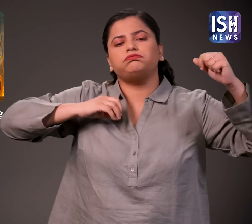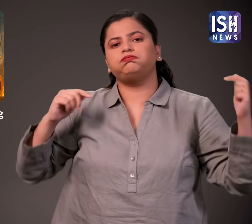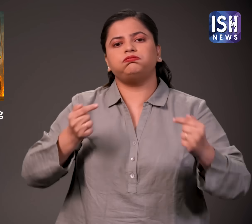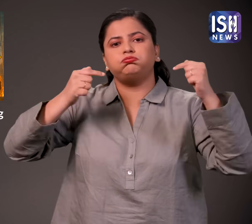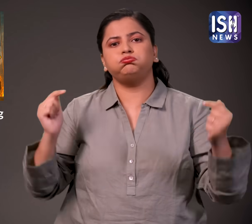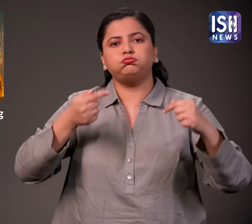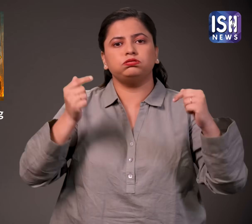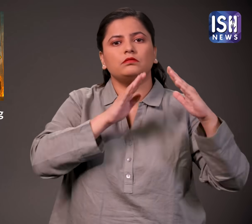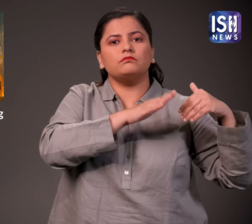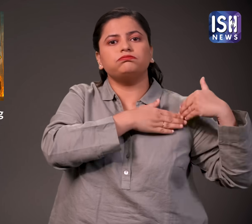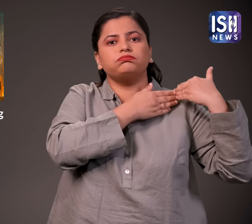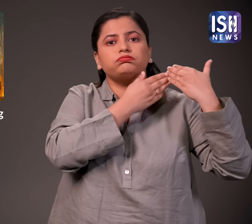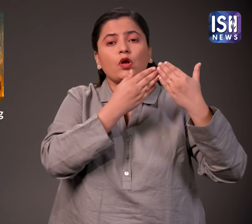That is the reason of years of dispute.